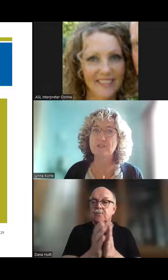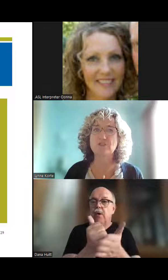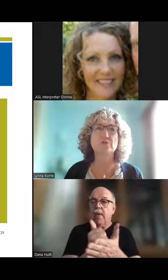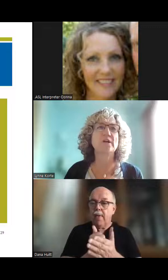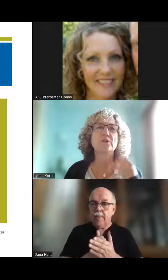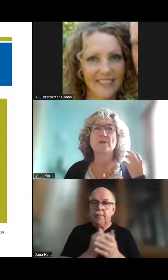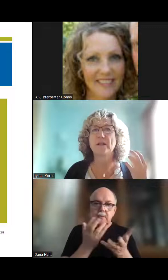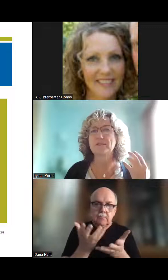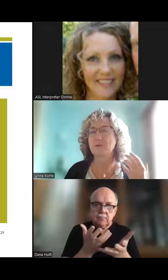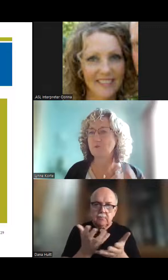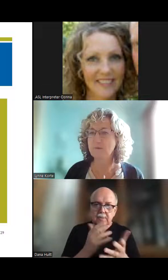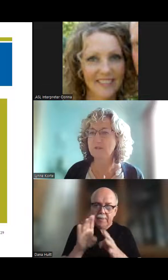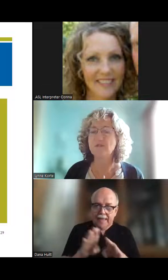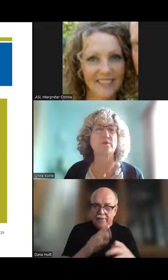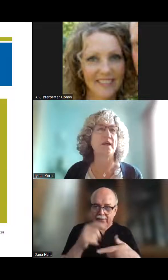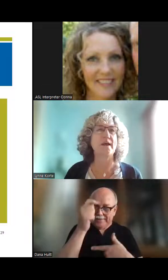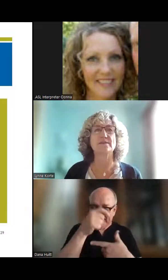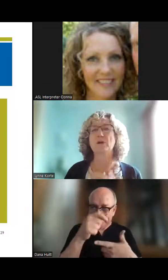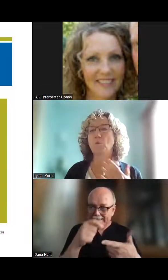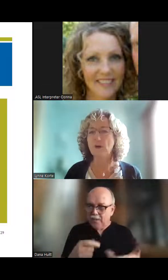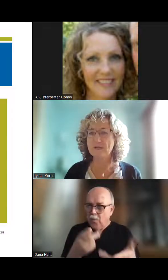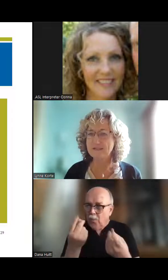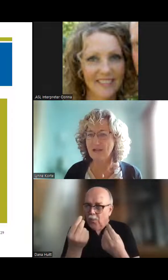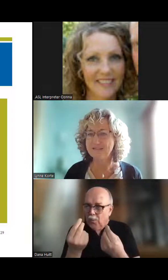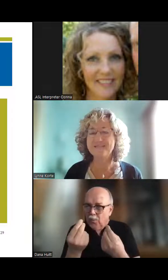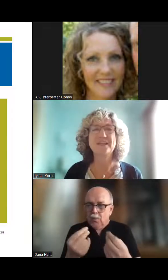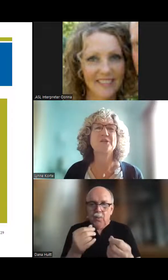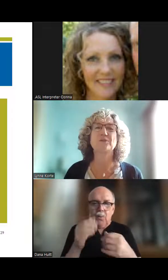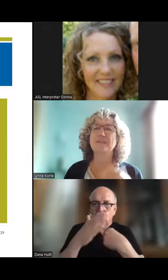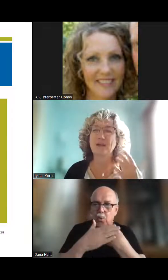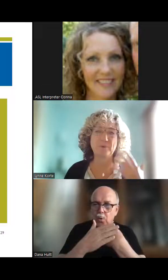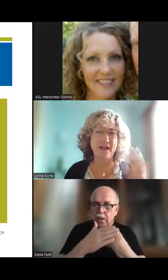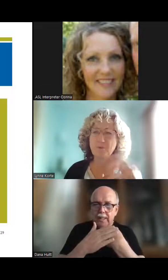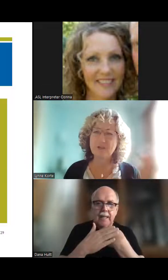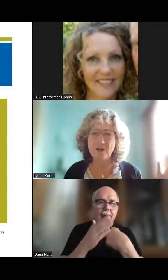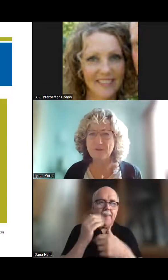caring for you on an unpaid basis to get training and to be